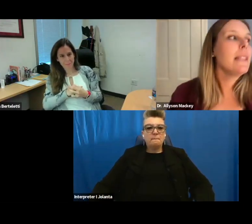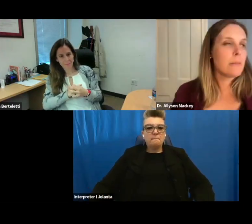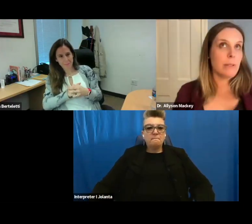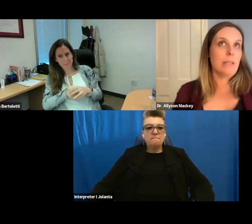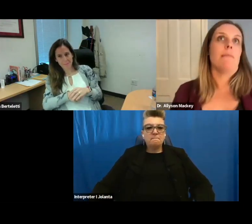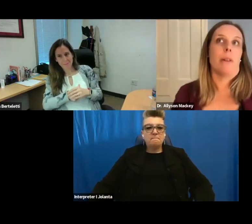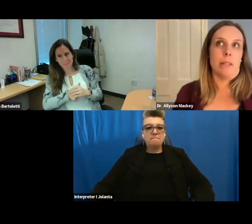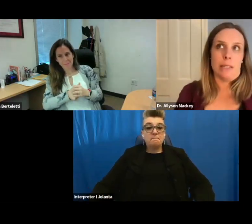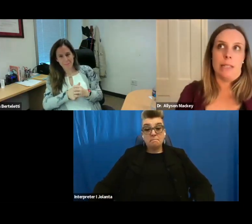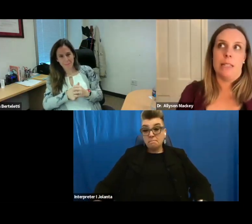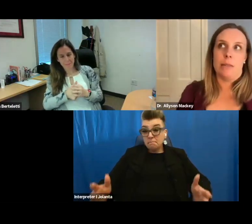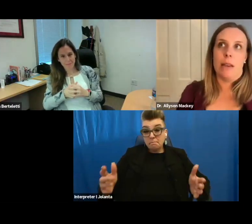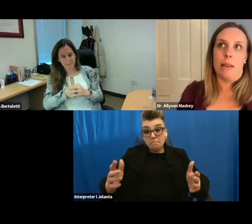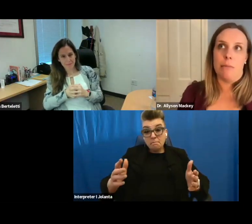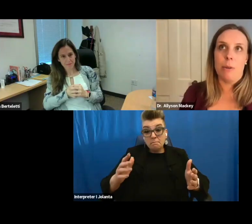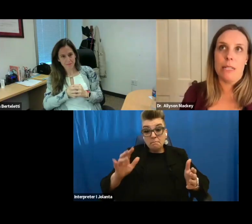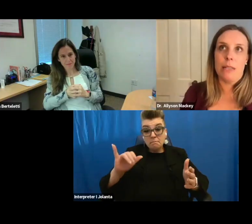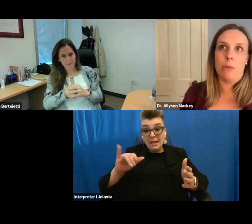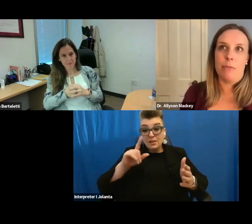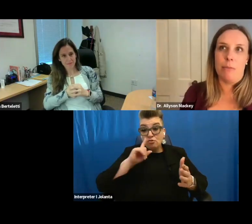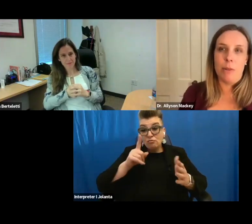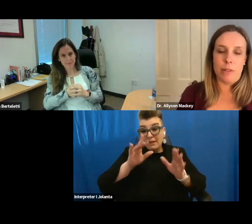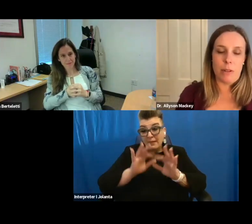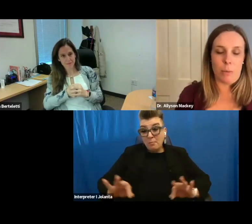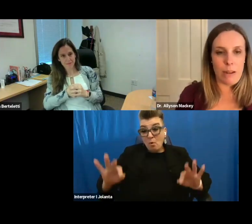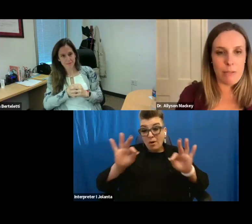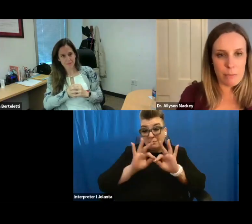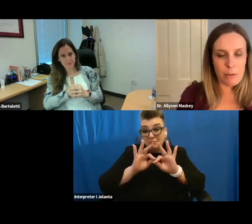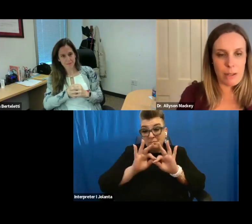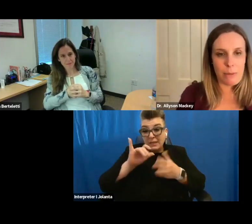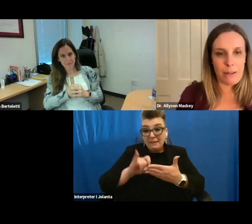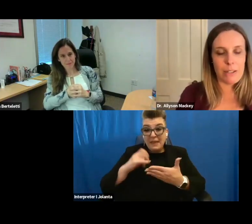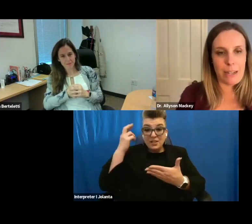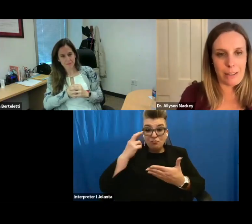I think that's really important and it's um a reason that we've moved away from doing parent